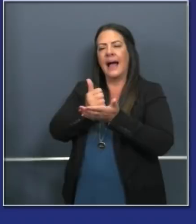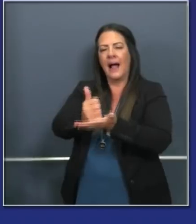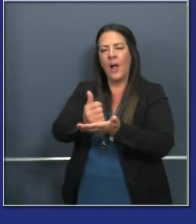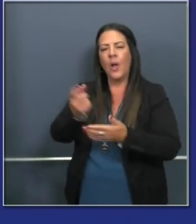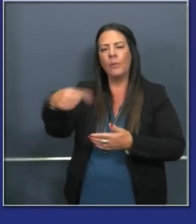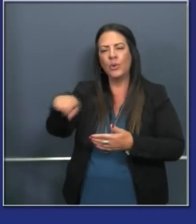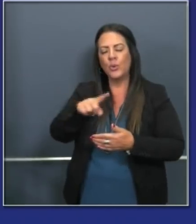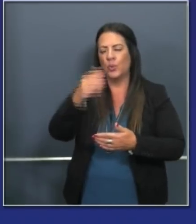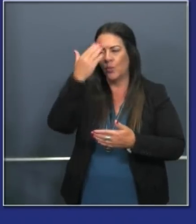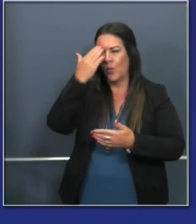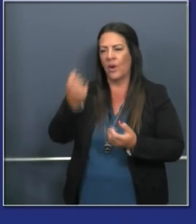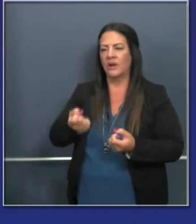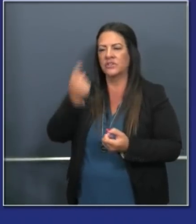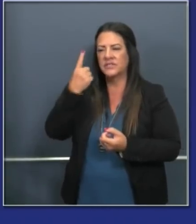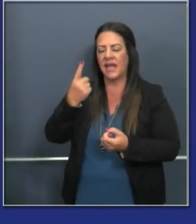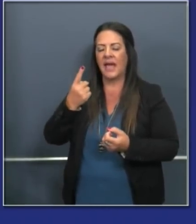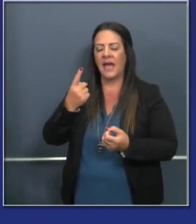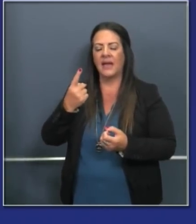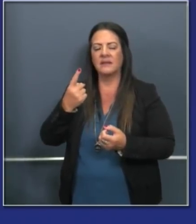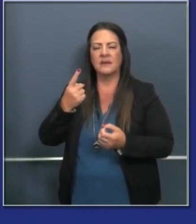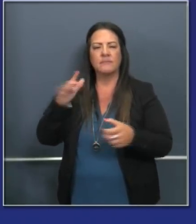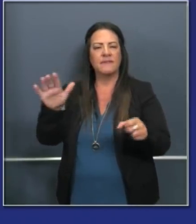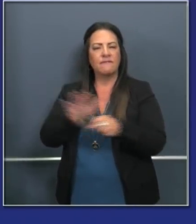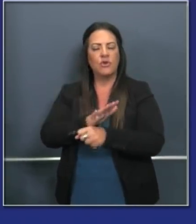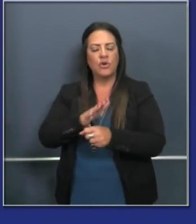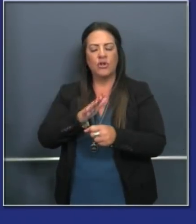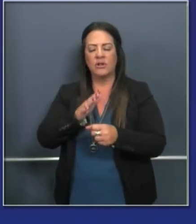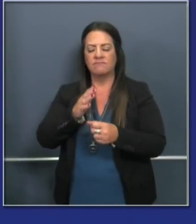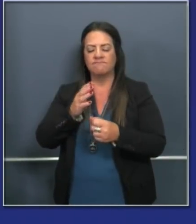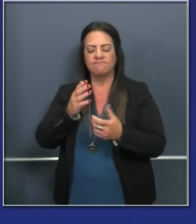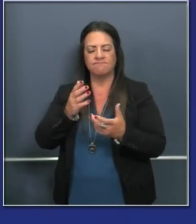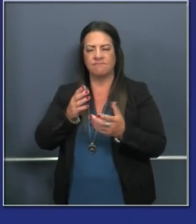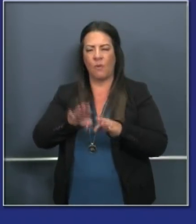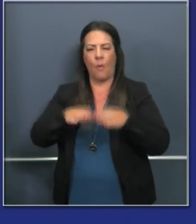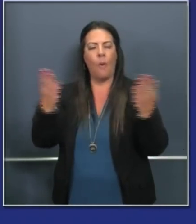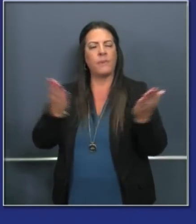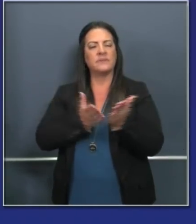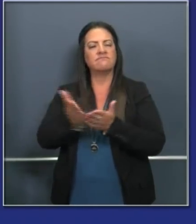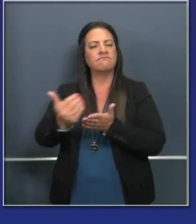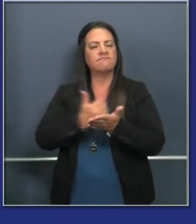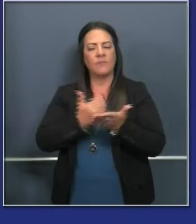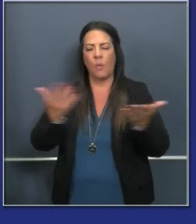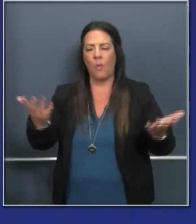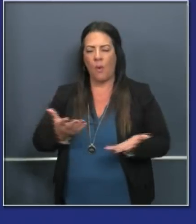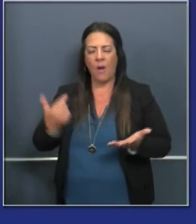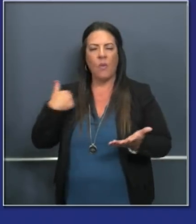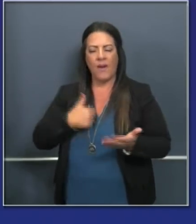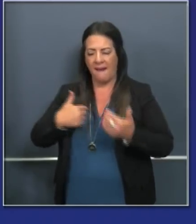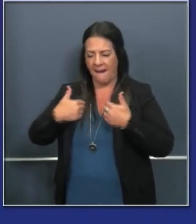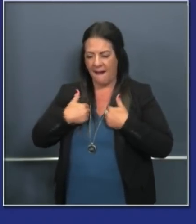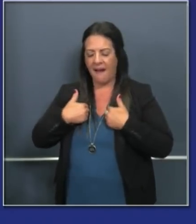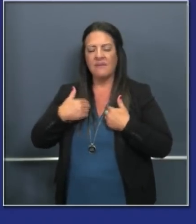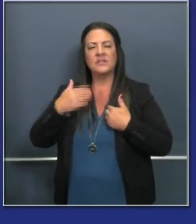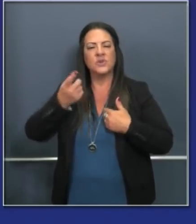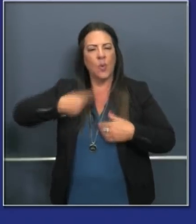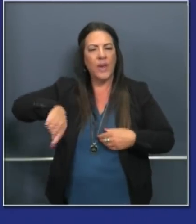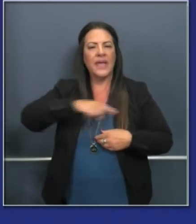OFFICIALS BUT OF POWER ALL OF YOU. IN TERMS OF UNLEASHING YOUR CAPACITY. TO IN REAL-TIME